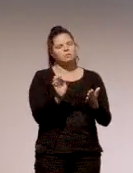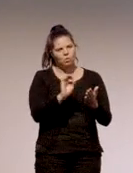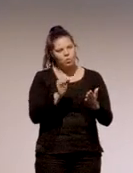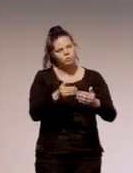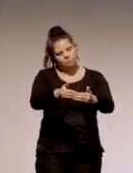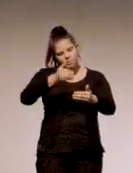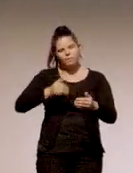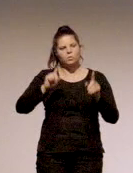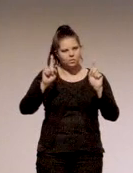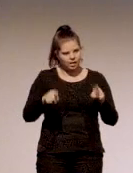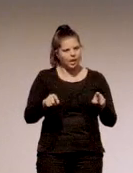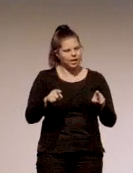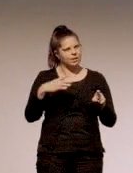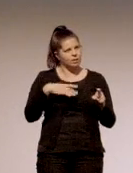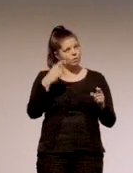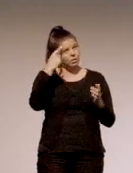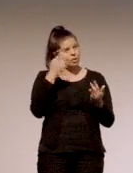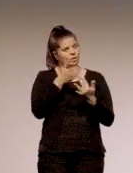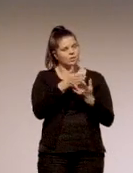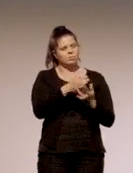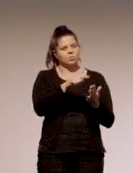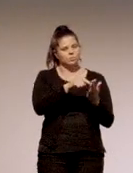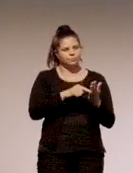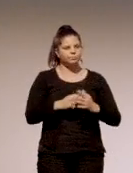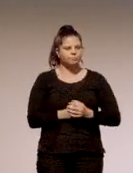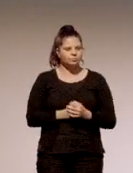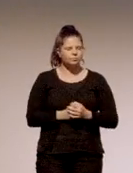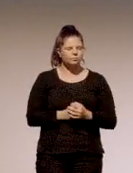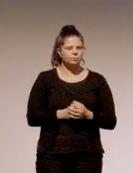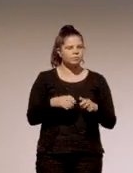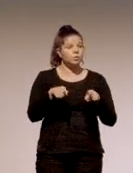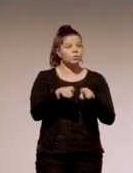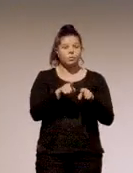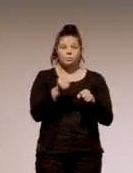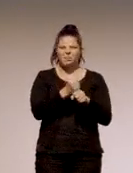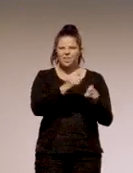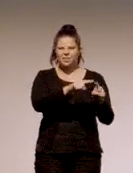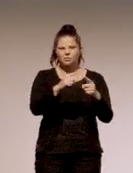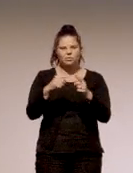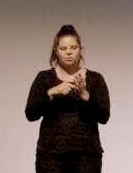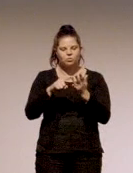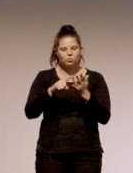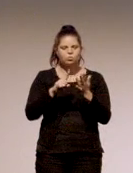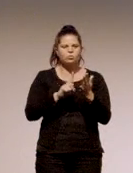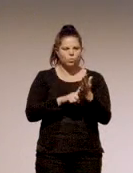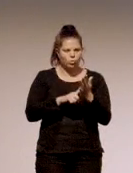The other thing we did was create a range of government tools that agencies could use and leverage that actually had accessibility in by default.